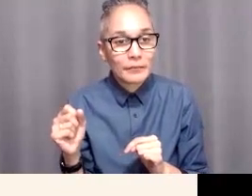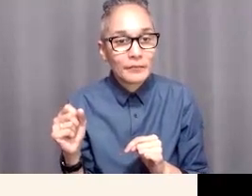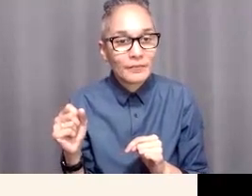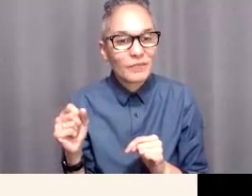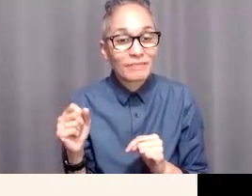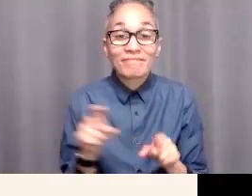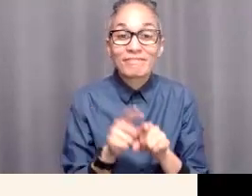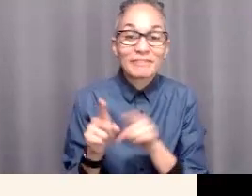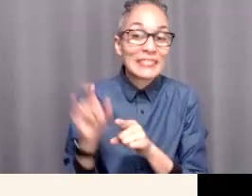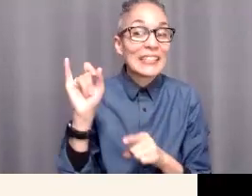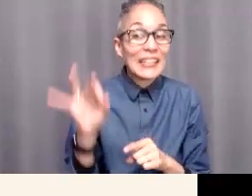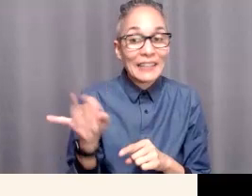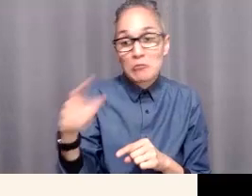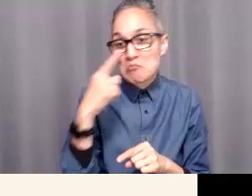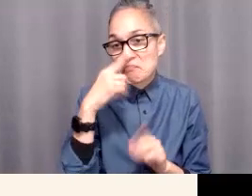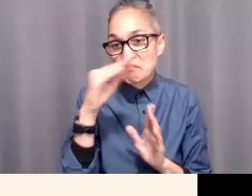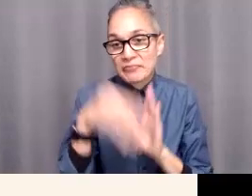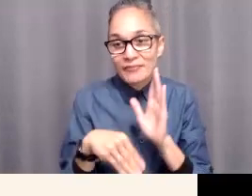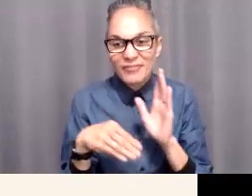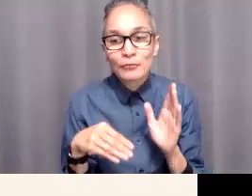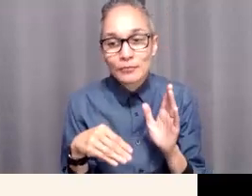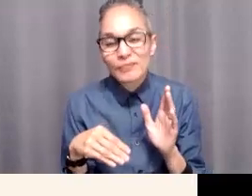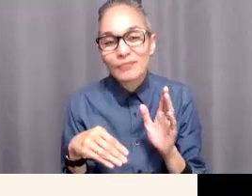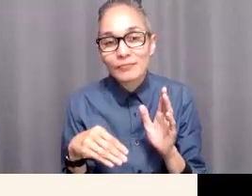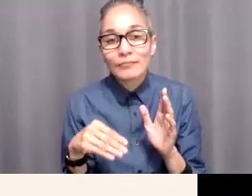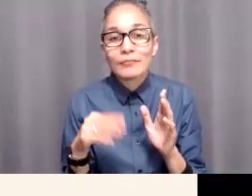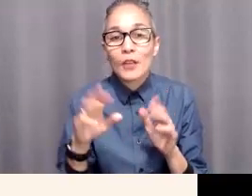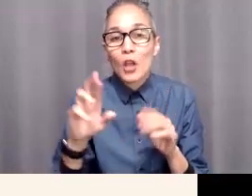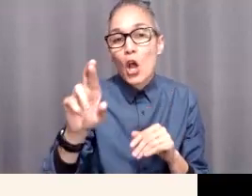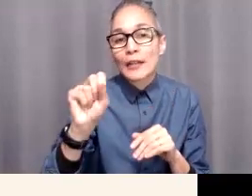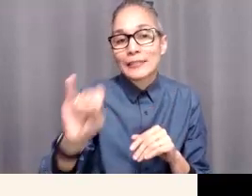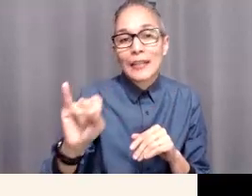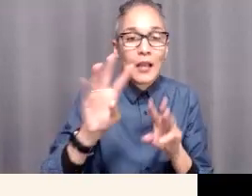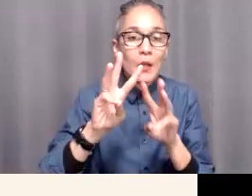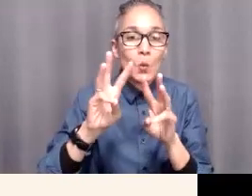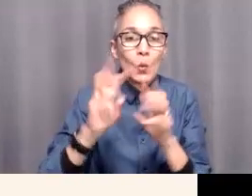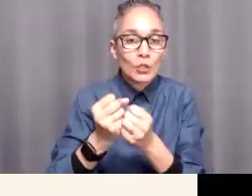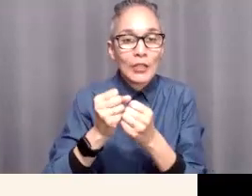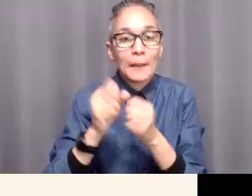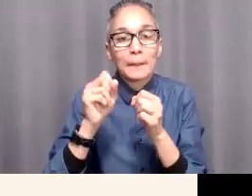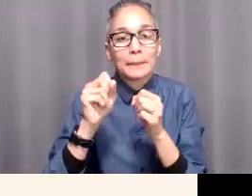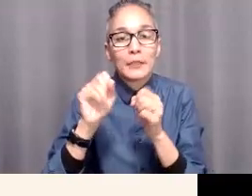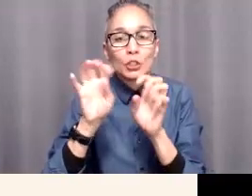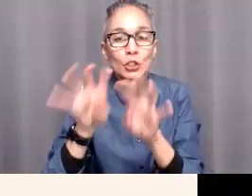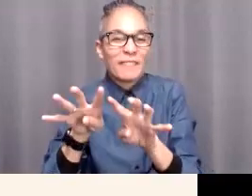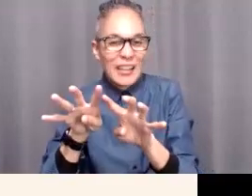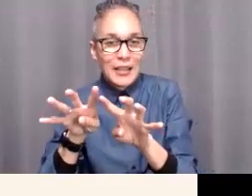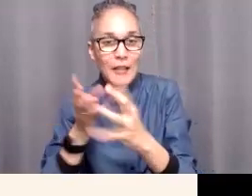Also, if you could complete our RSI workshop series survey that comes through Susi,